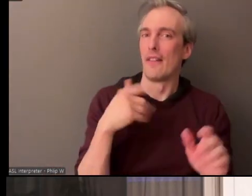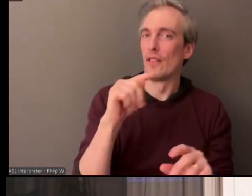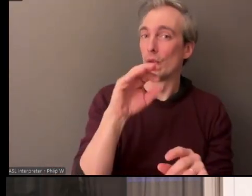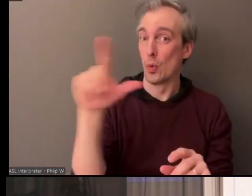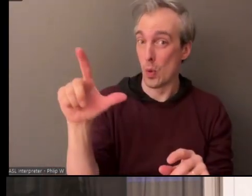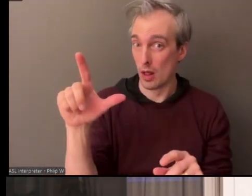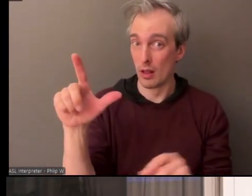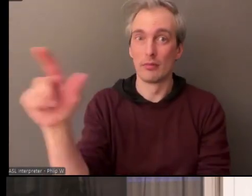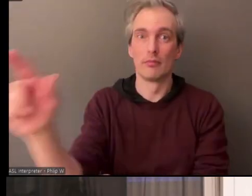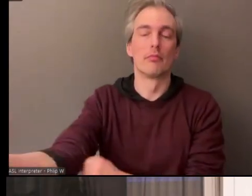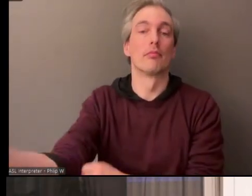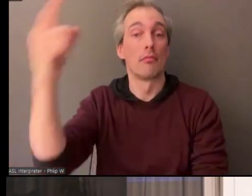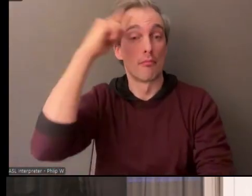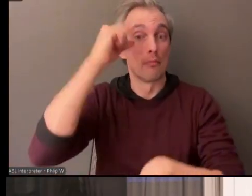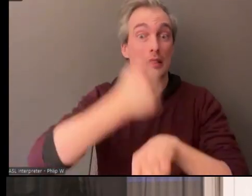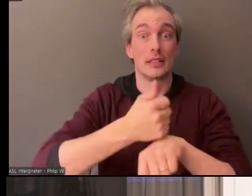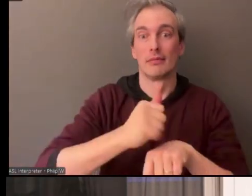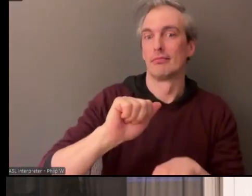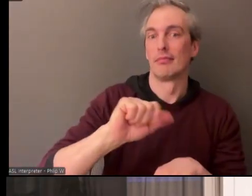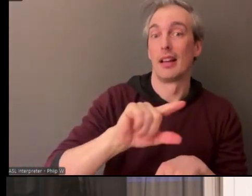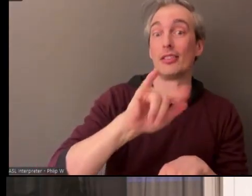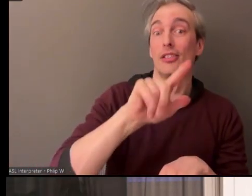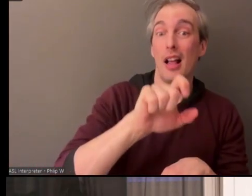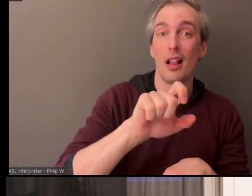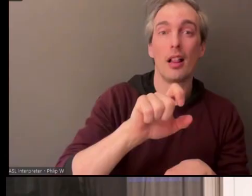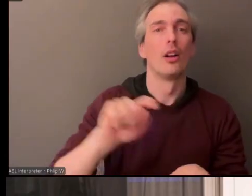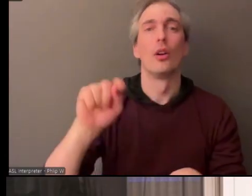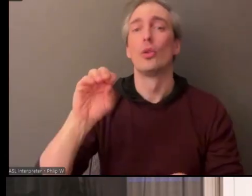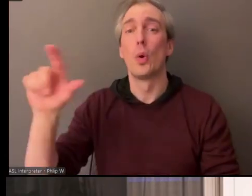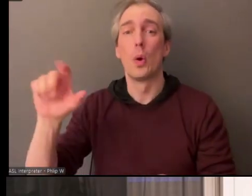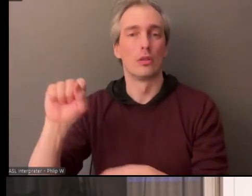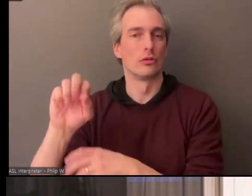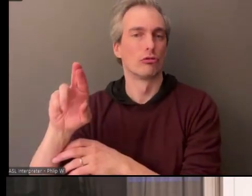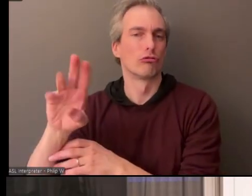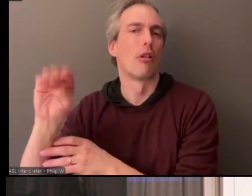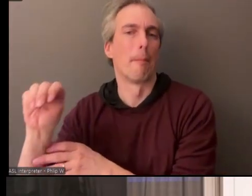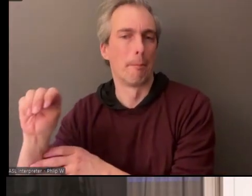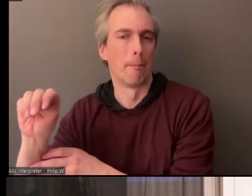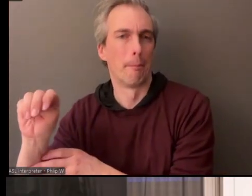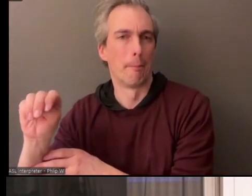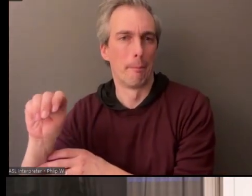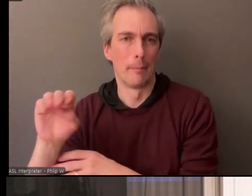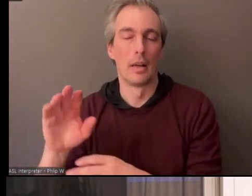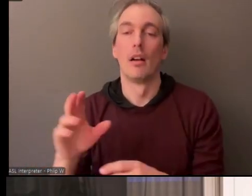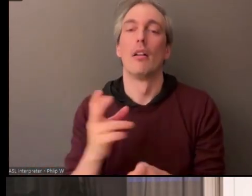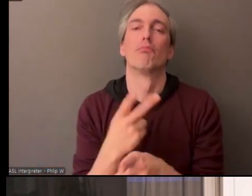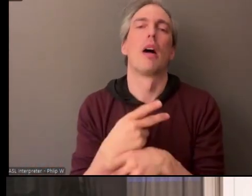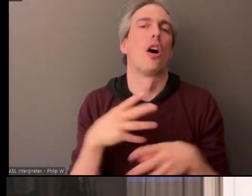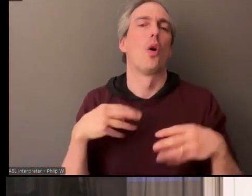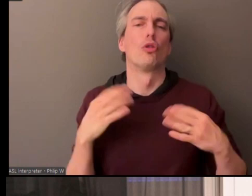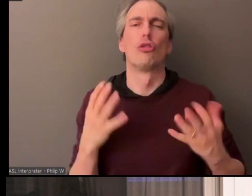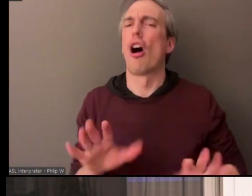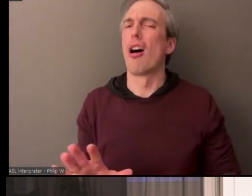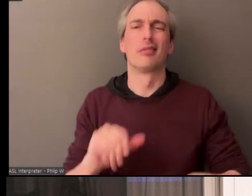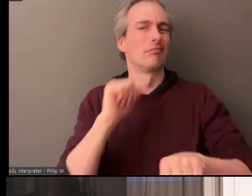Product owners already set big picture product goals. That already happens. That's a tool.